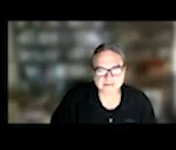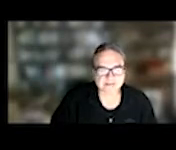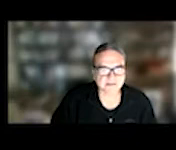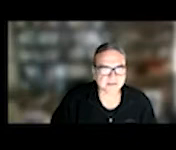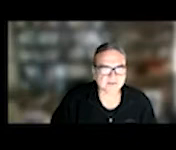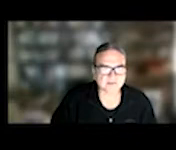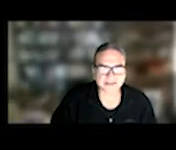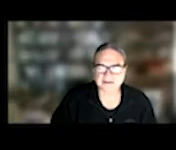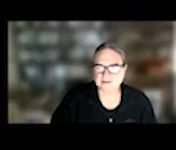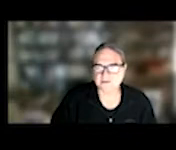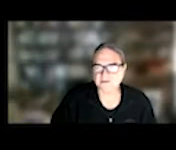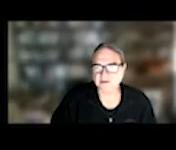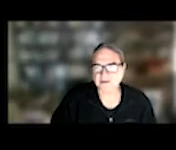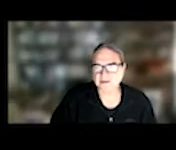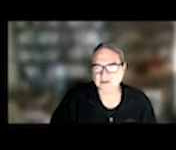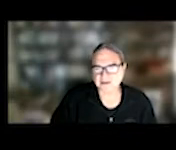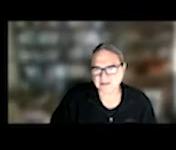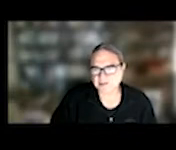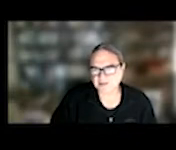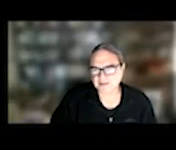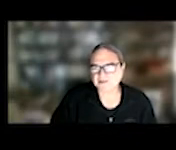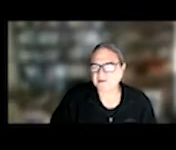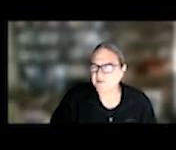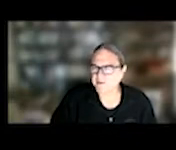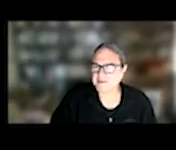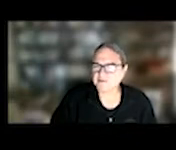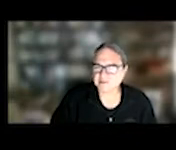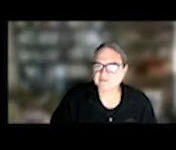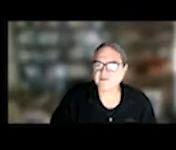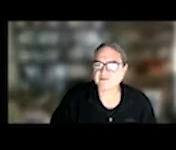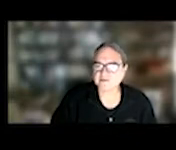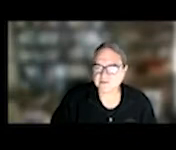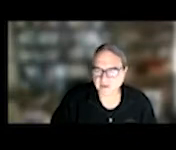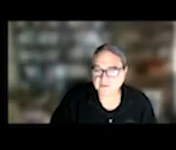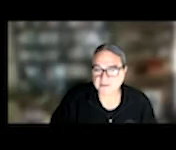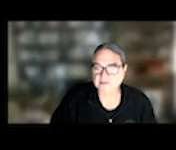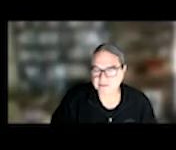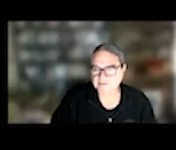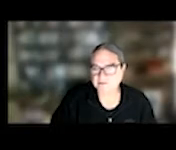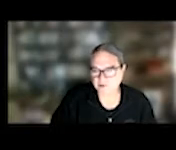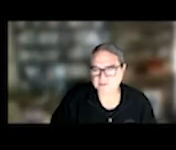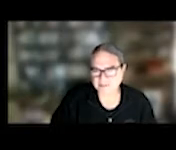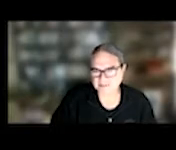issues related to addiction. These are incredibly stressful. Toxic stressful circumstances